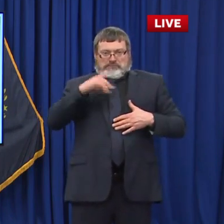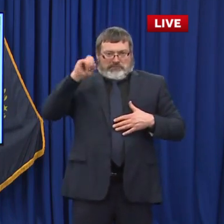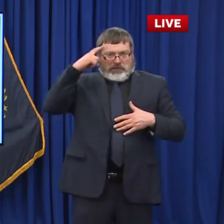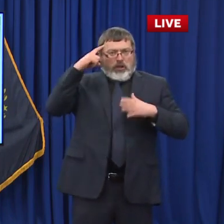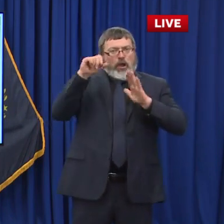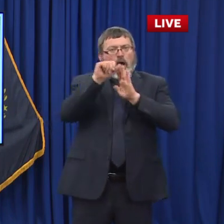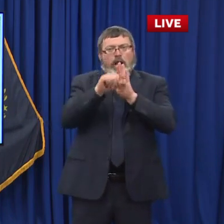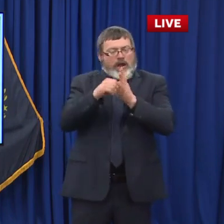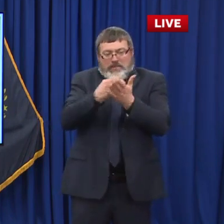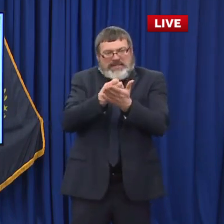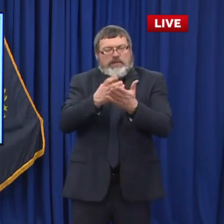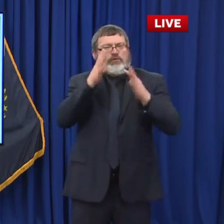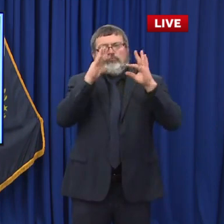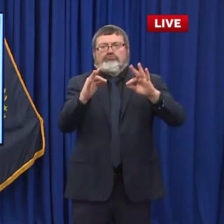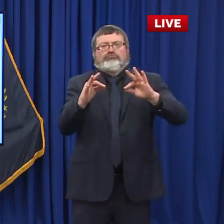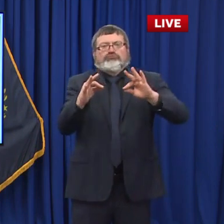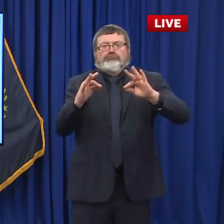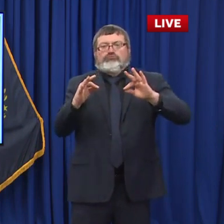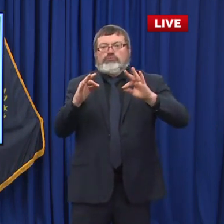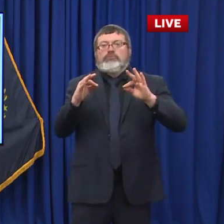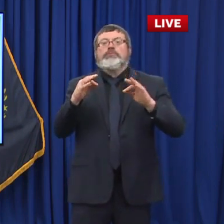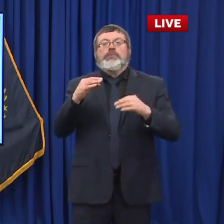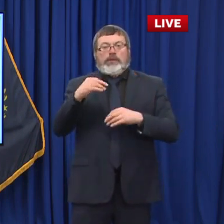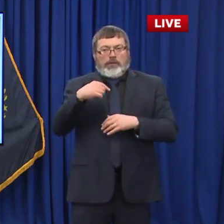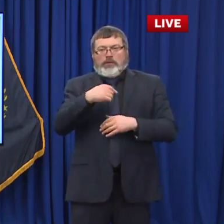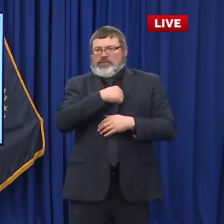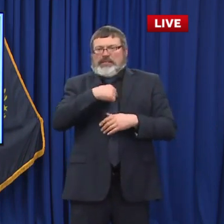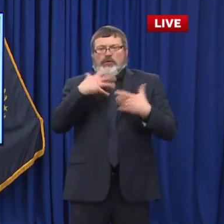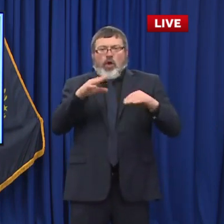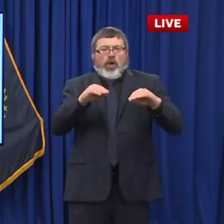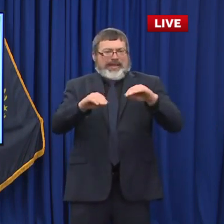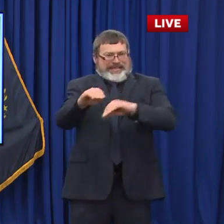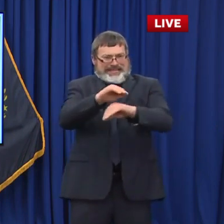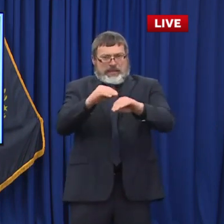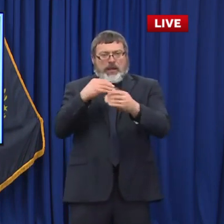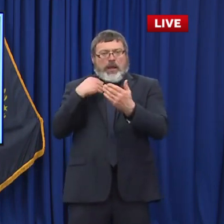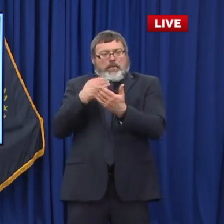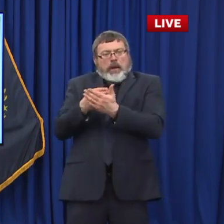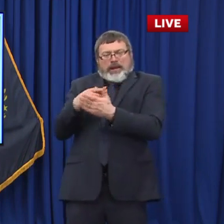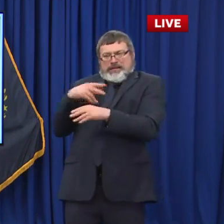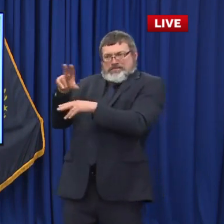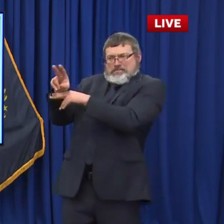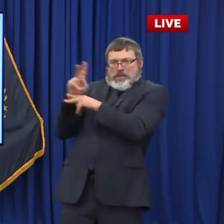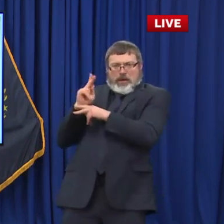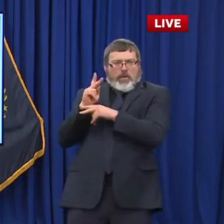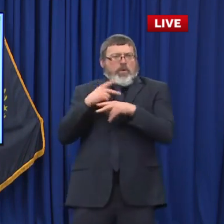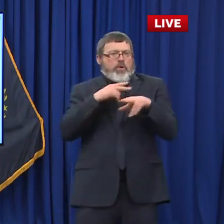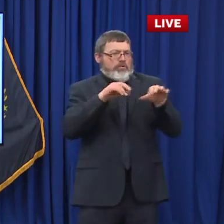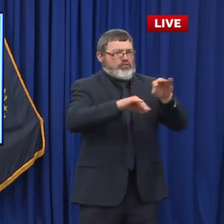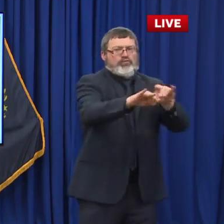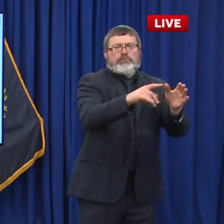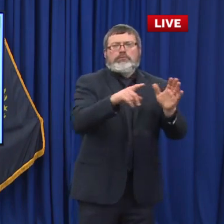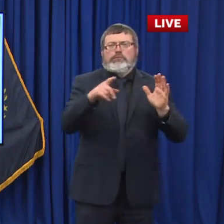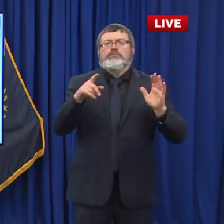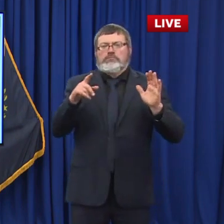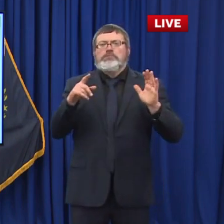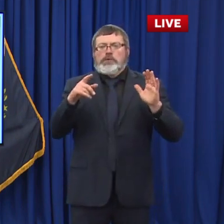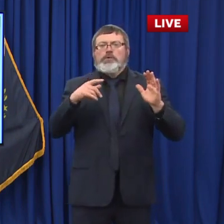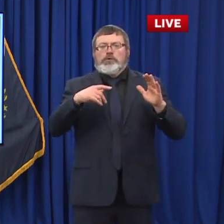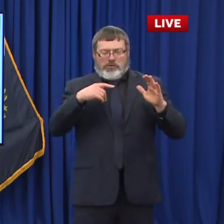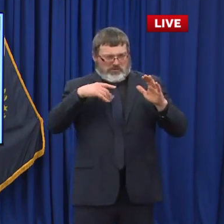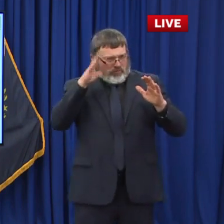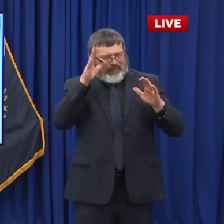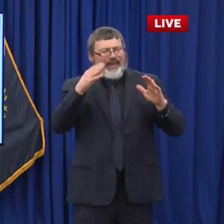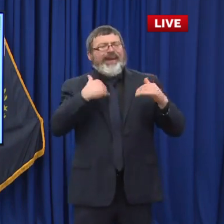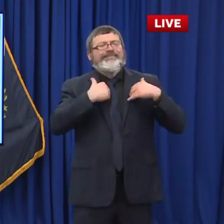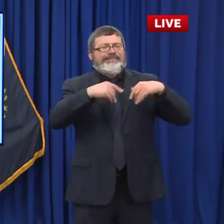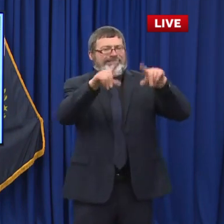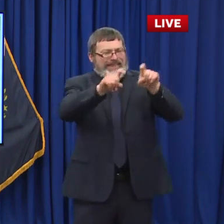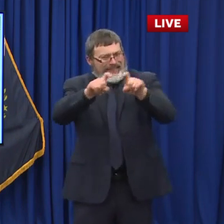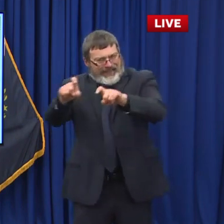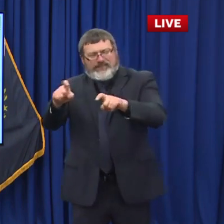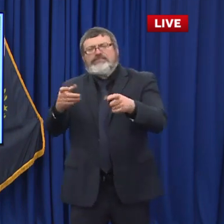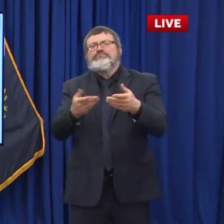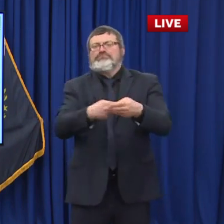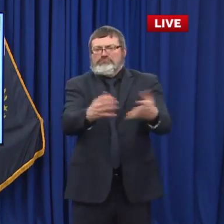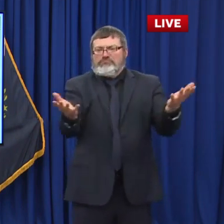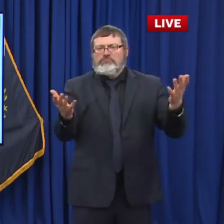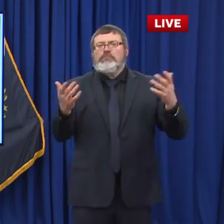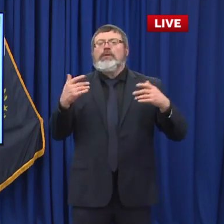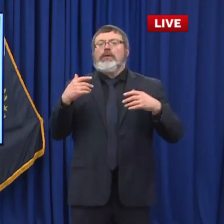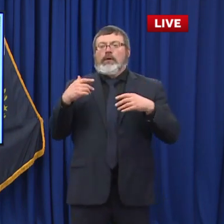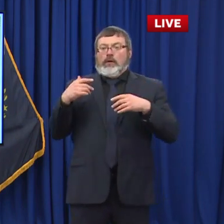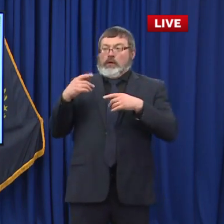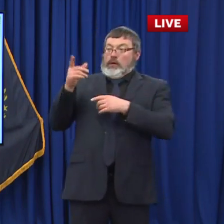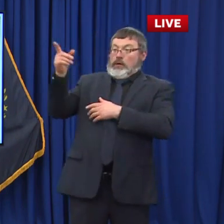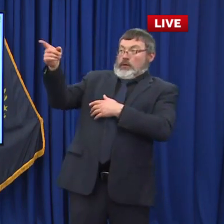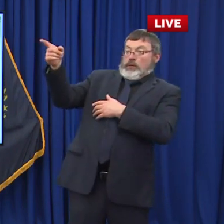OUR ECONOMY IS VERY STRONG, WE HAVE A GENERAL FUND WE CAN TAP INTO TO MAKE SURE THE VACCINE CONTINUES TO BE DISTRIBUTED, TO MAKE SURE WE ARE STILL LYING PPE.